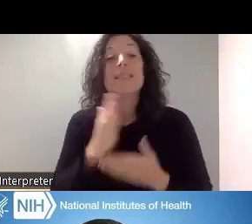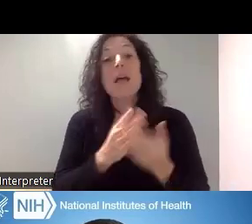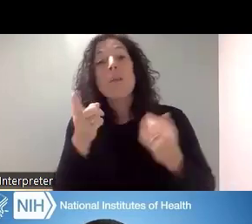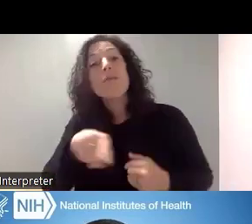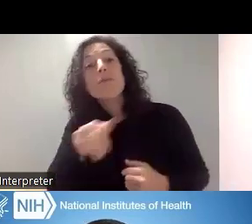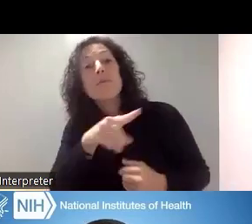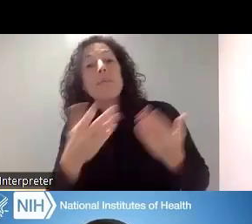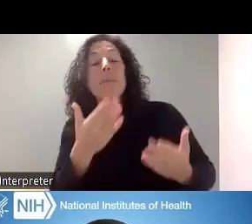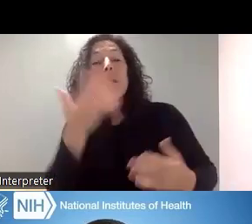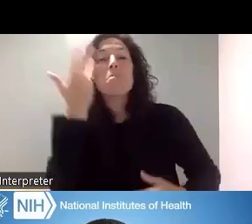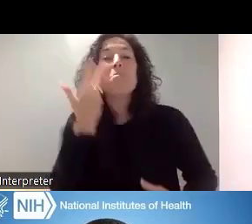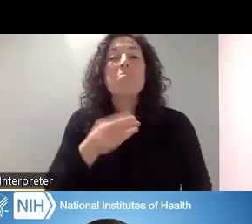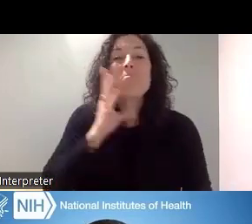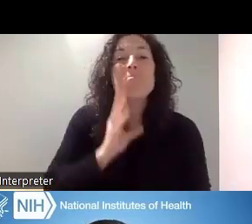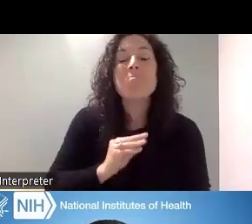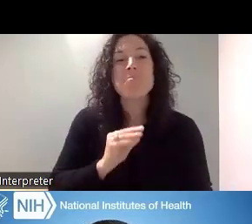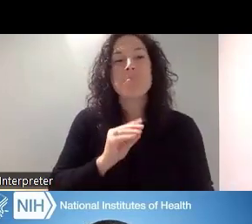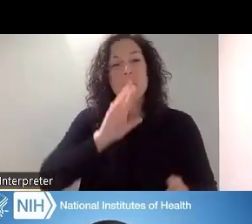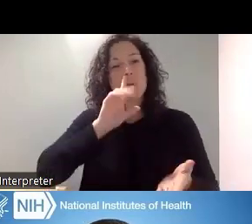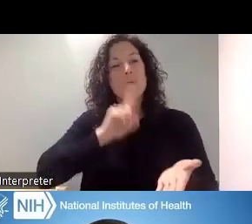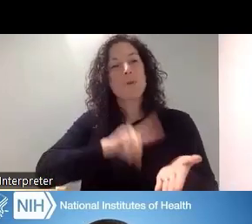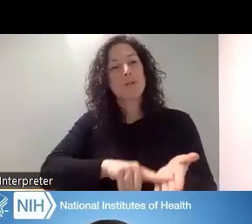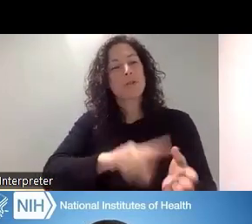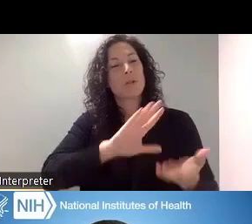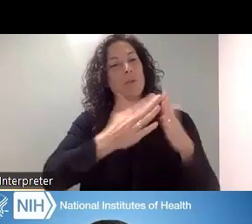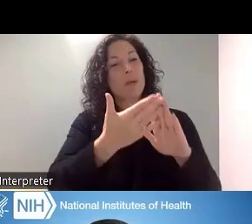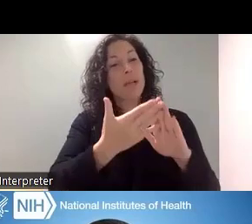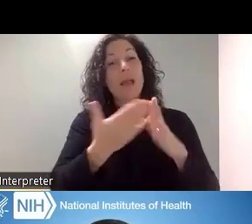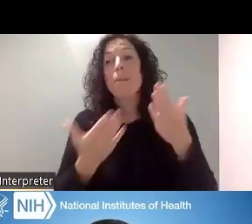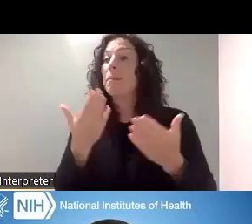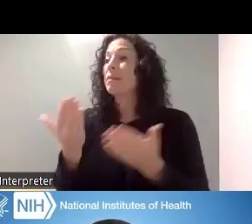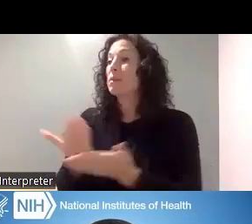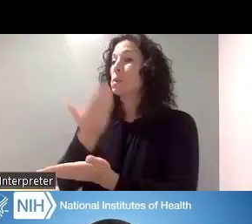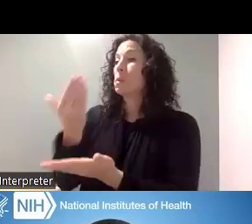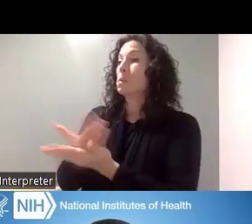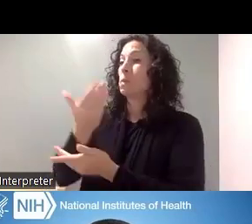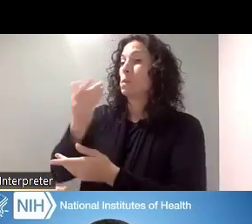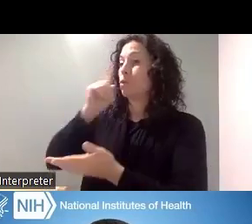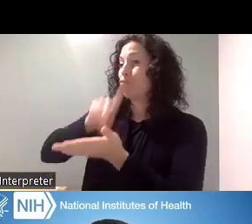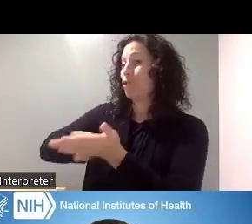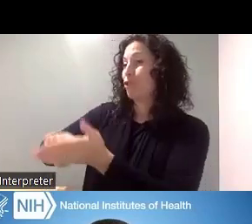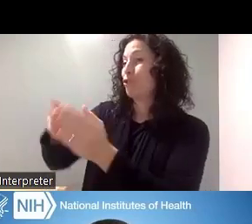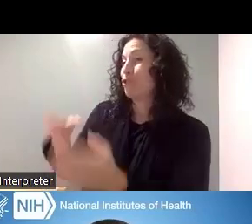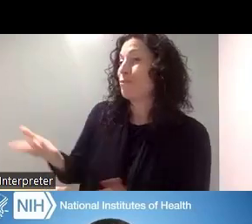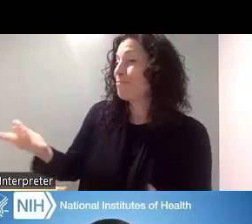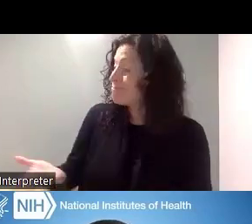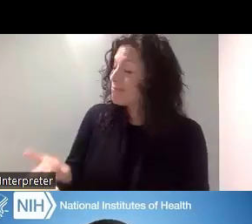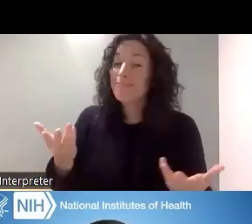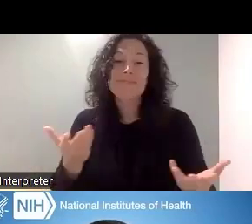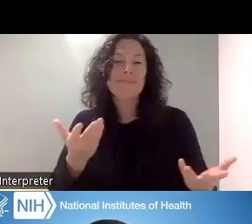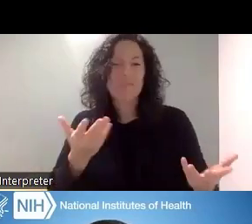of the research community. Some of you may be new to the process. So the next few minutes I would like to give you an overview,